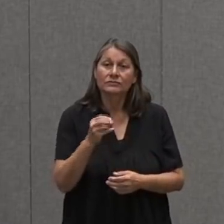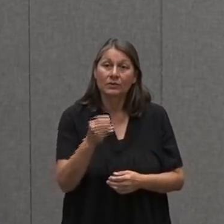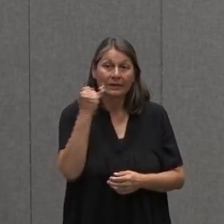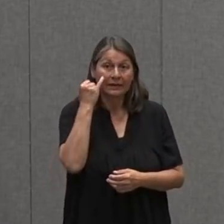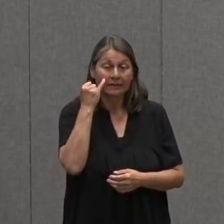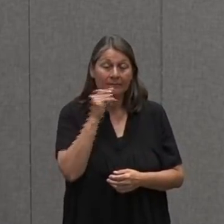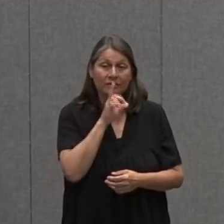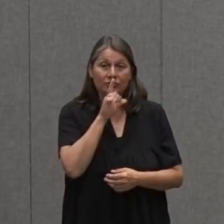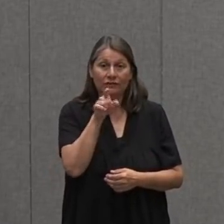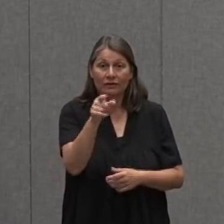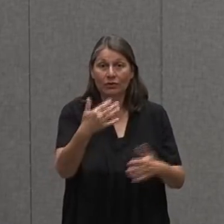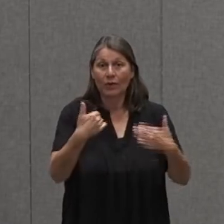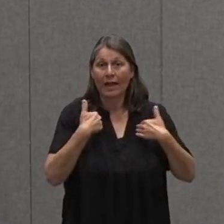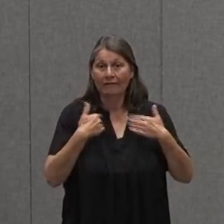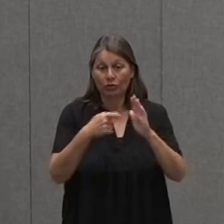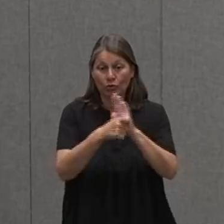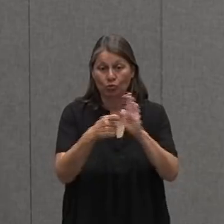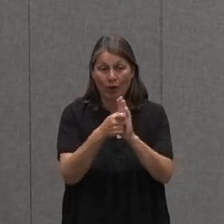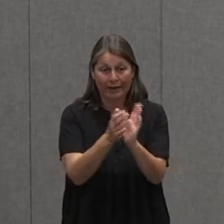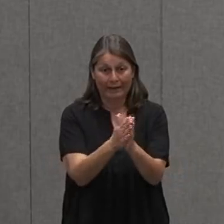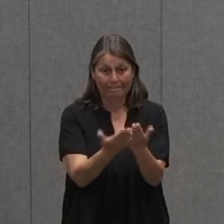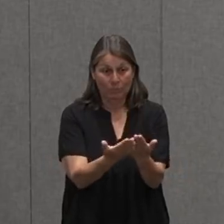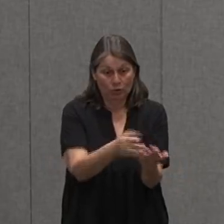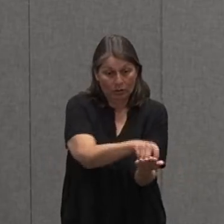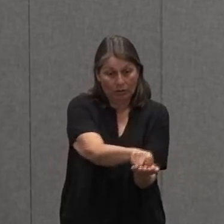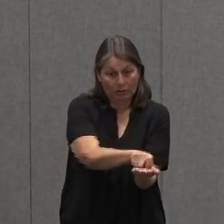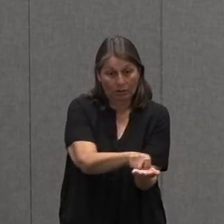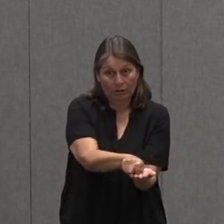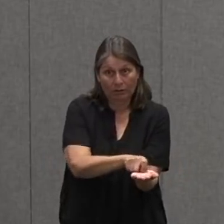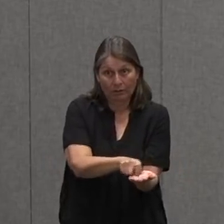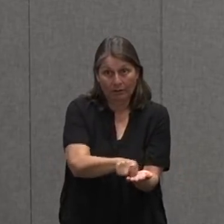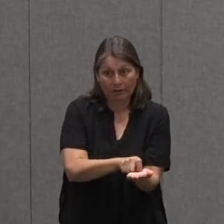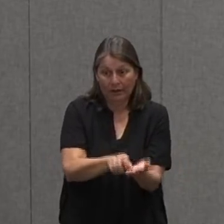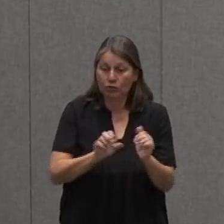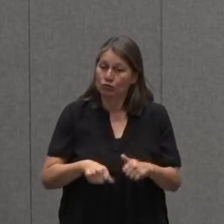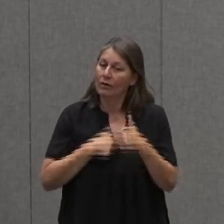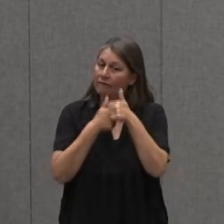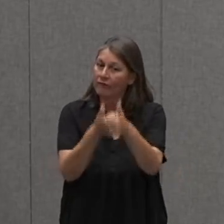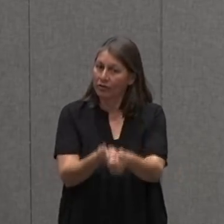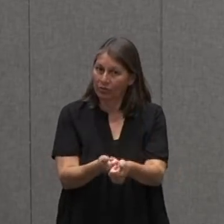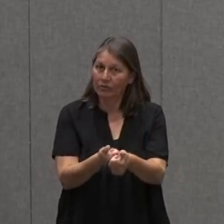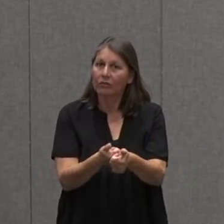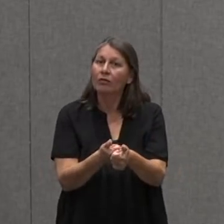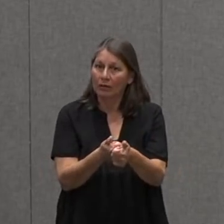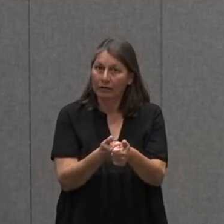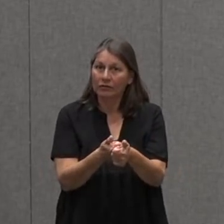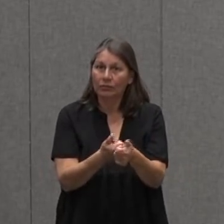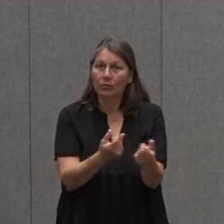your writing journal out and with you, so that you can follow along with what we're gonna be doing today.